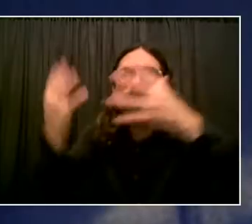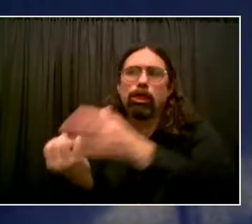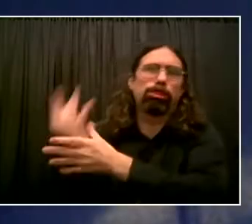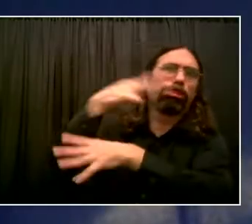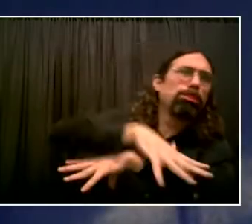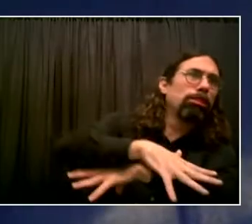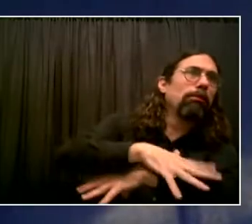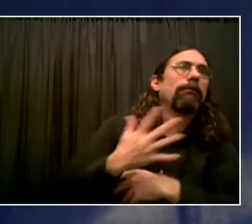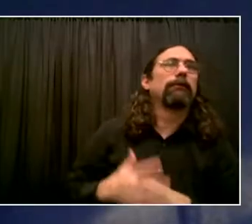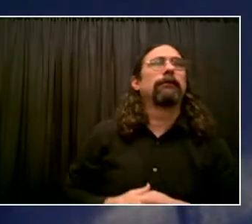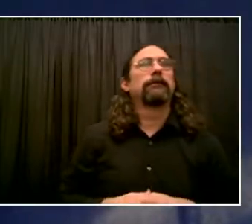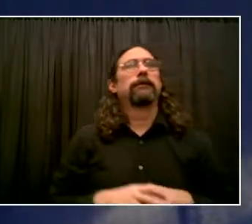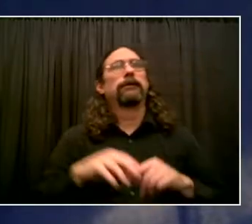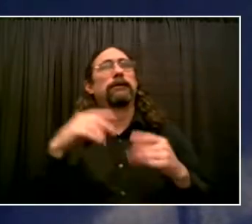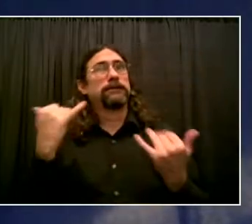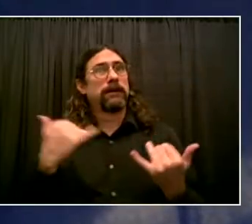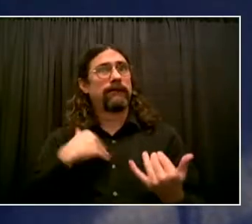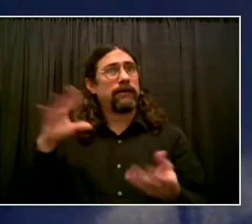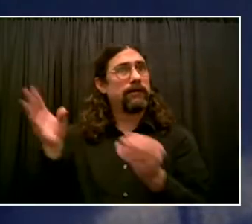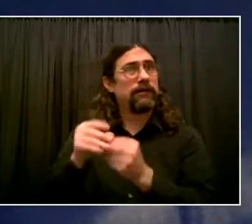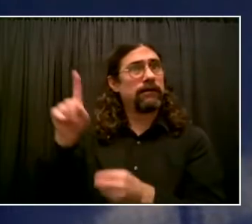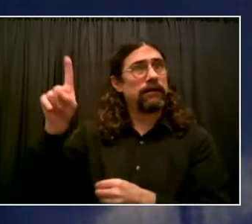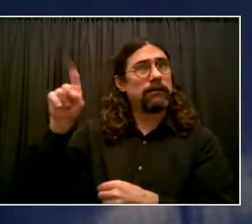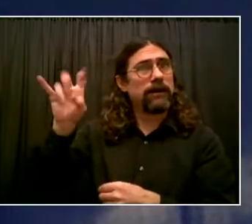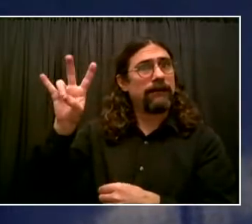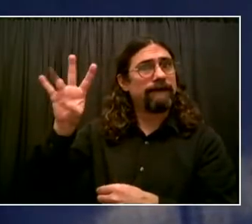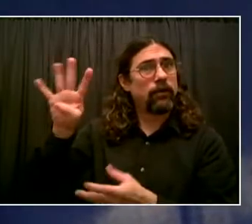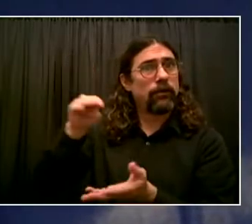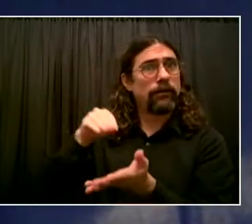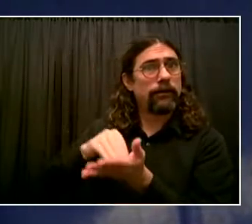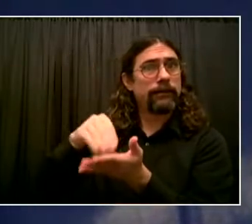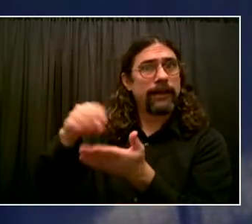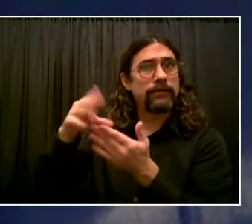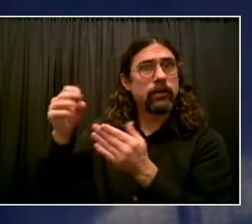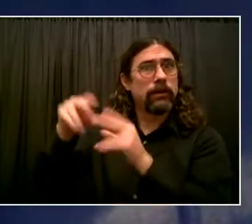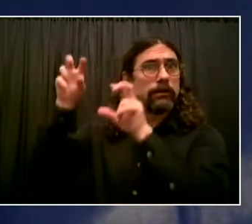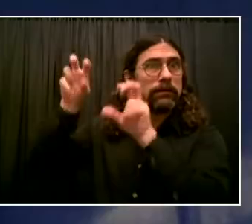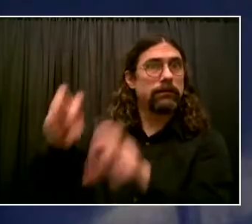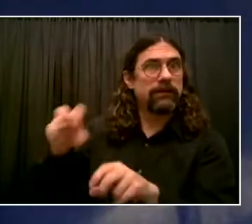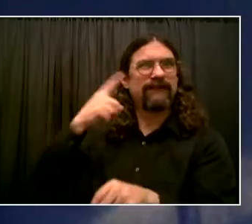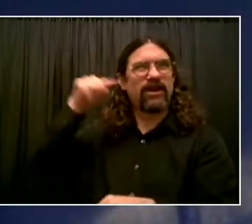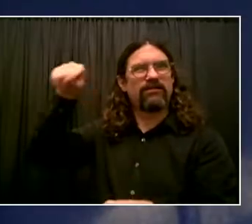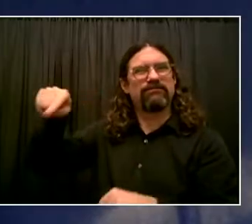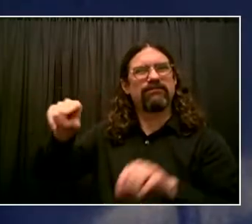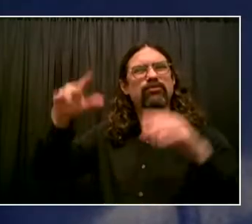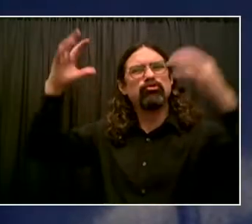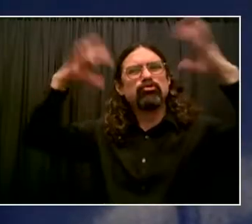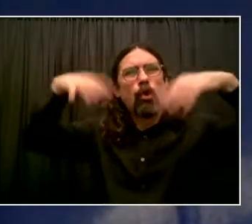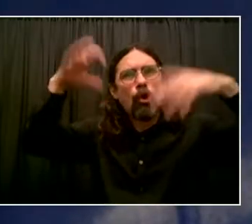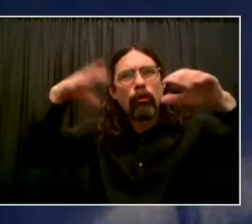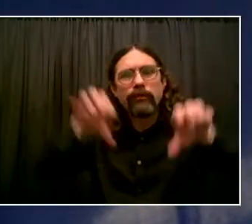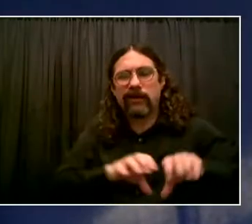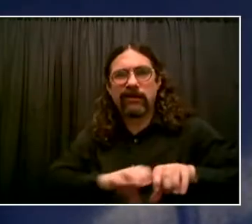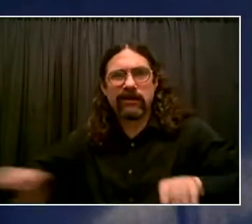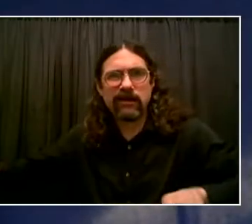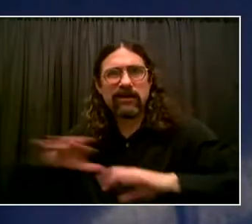THE CANAL. A $174 MILLION